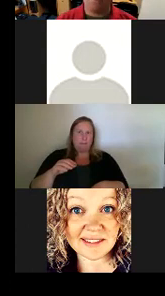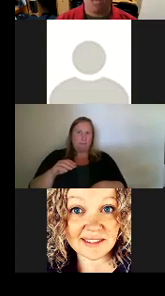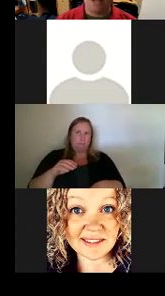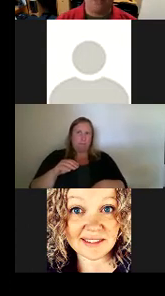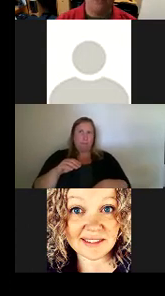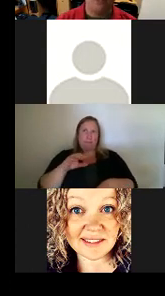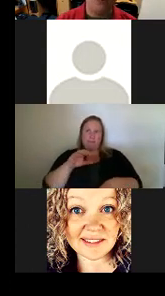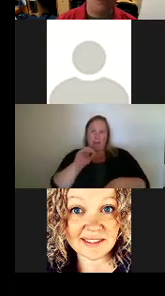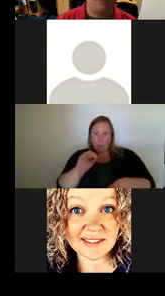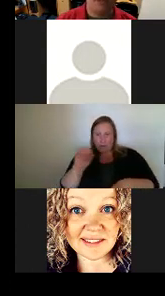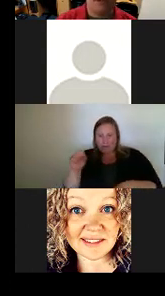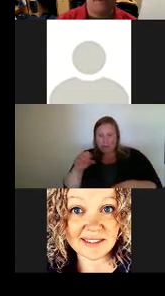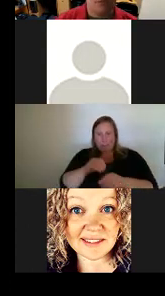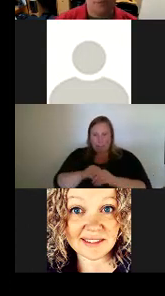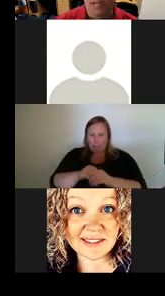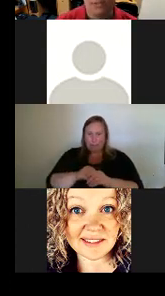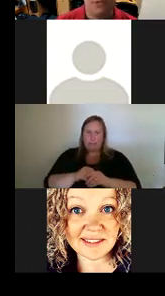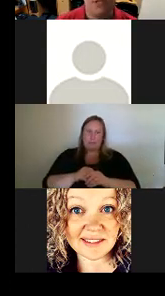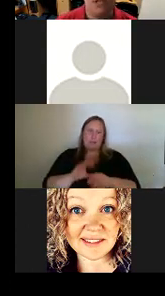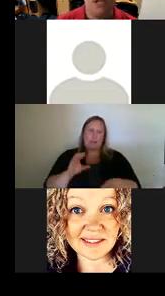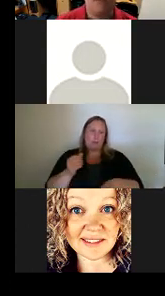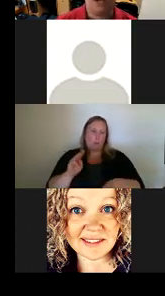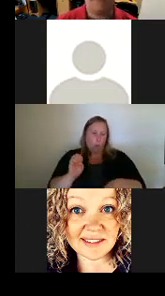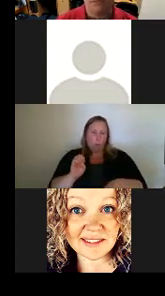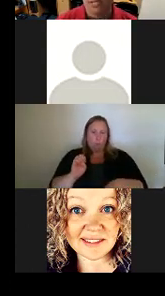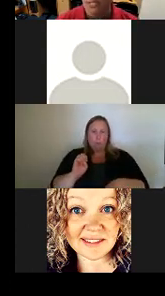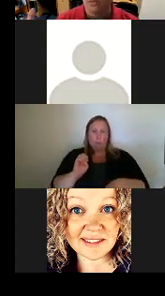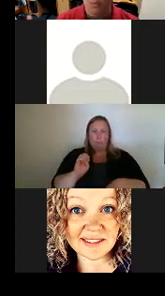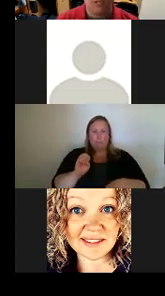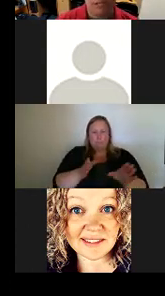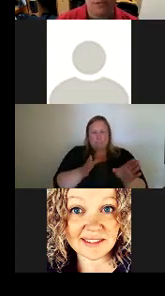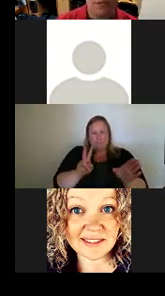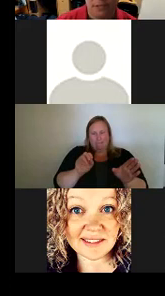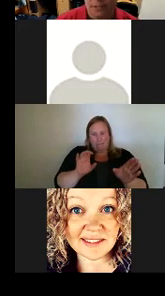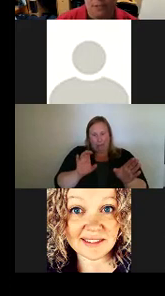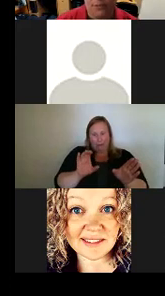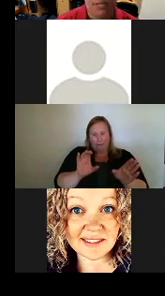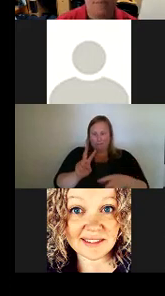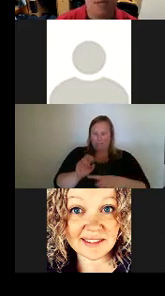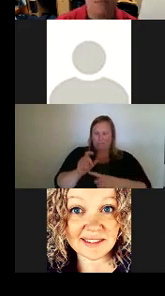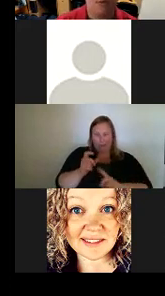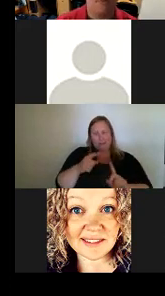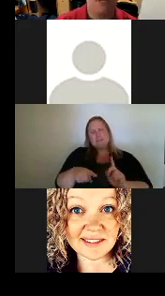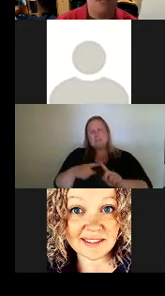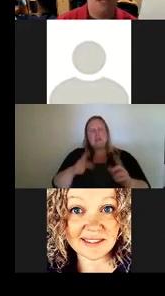OTHER FORM FACTOR BUT OFTEN WE SEE IT IN LAPTOP FORM.